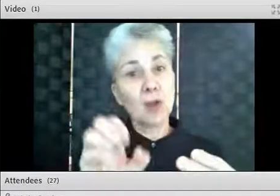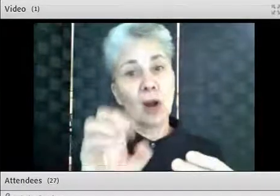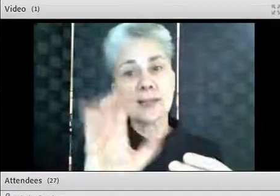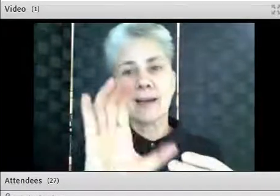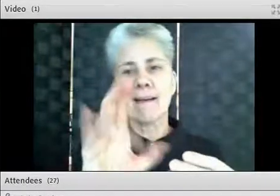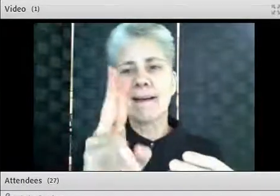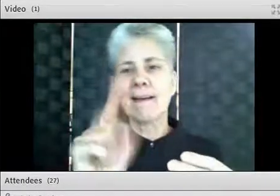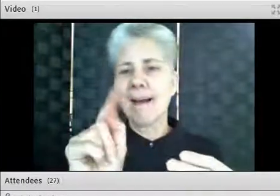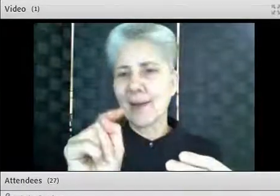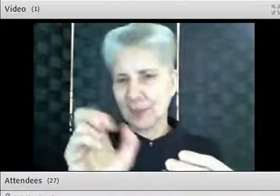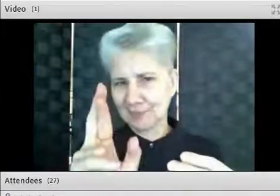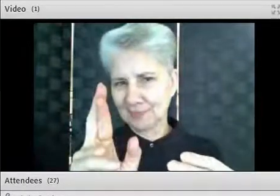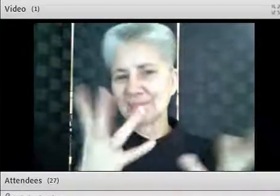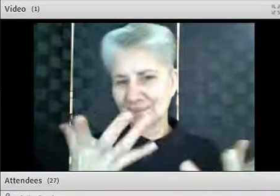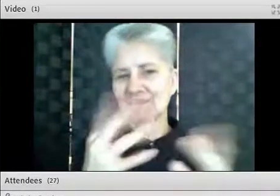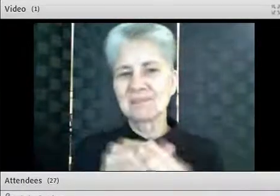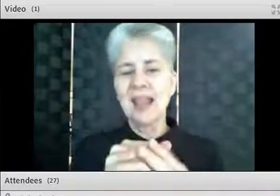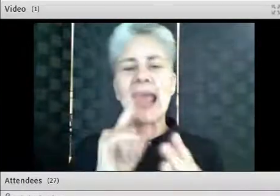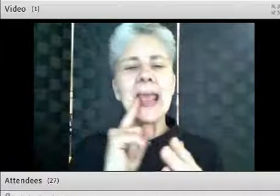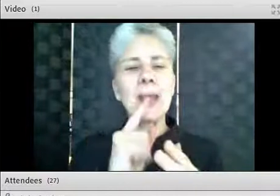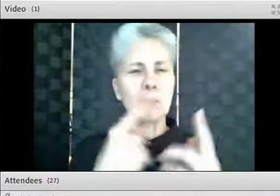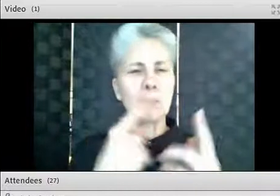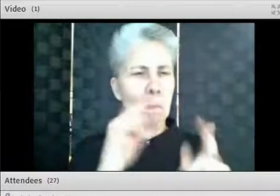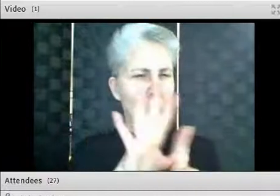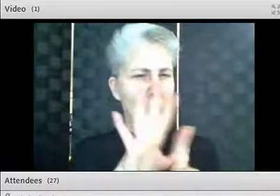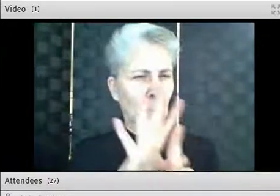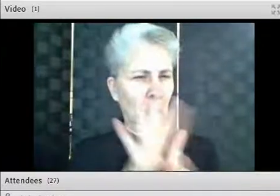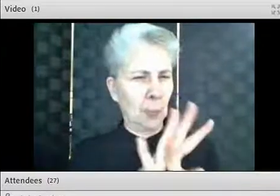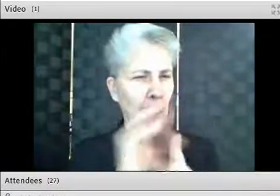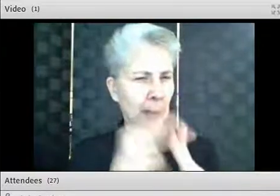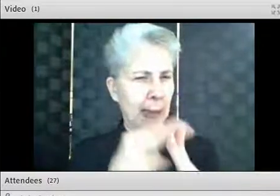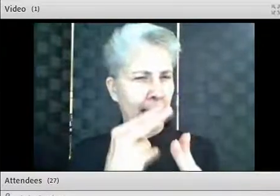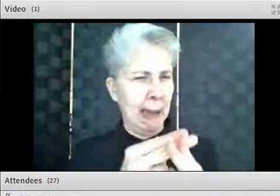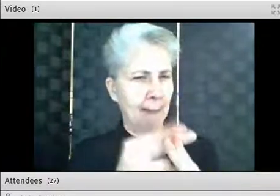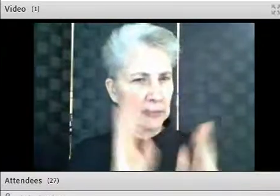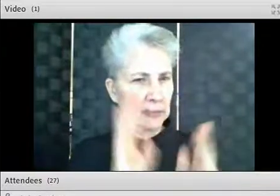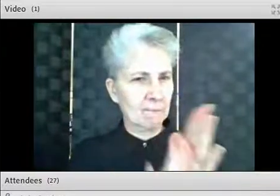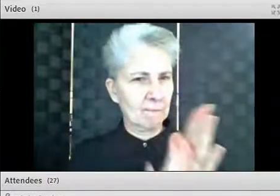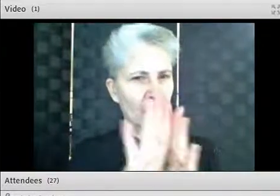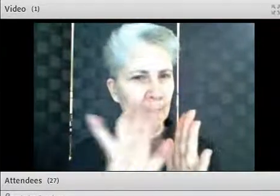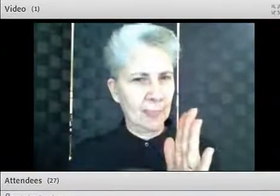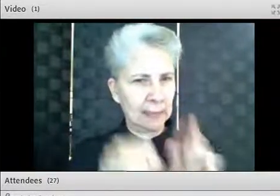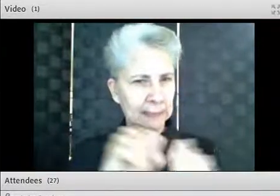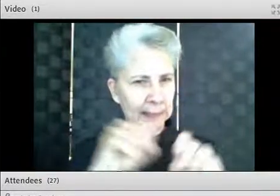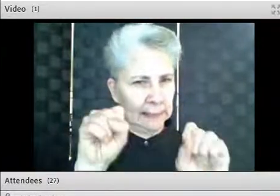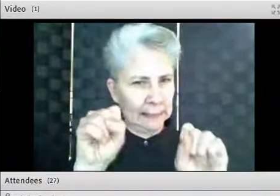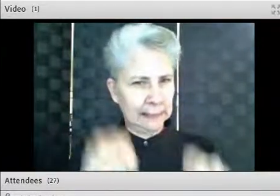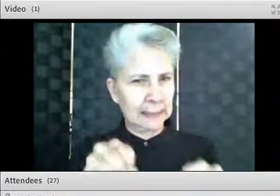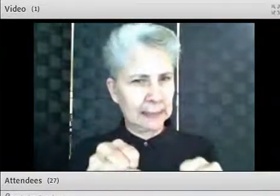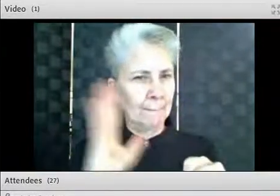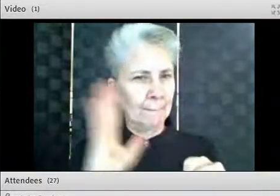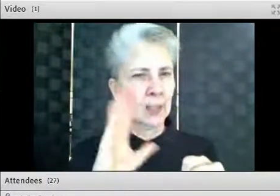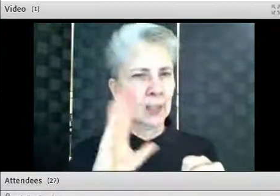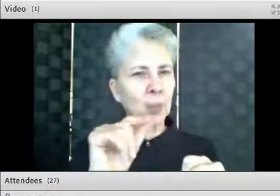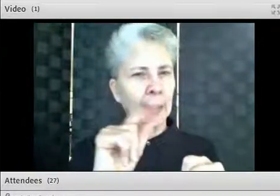So Charles Cutter was a big name, you know, in the late 19th, early 20th century in librarianship.